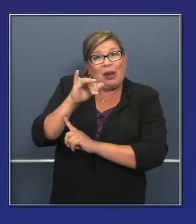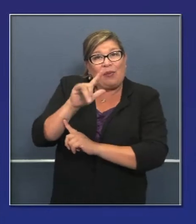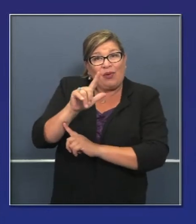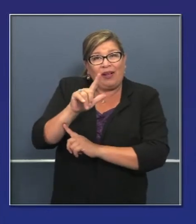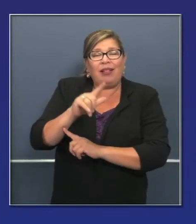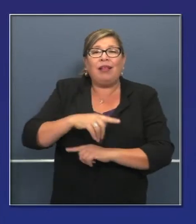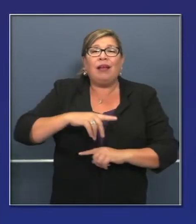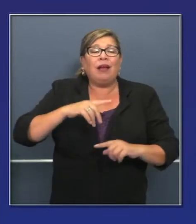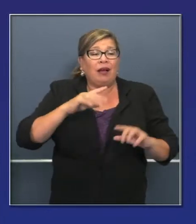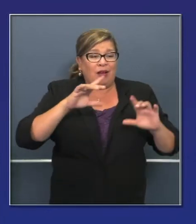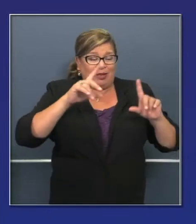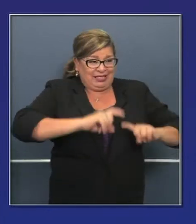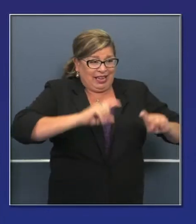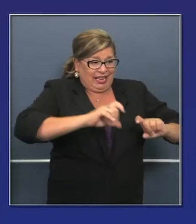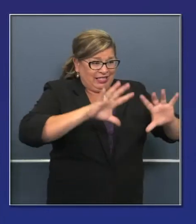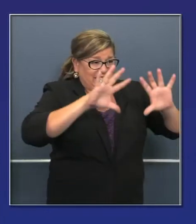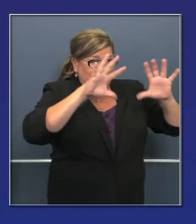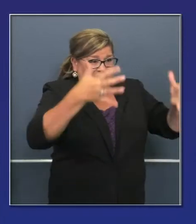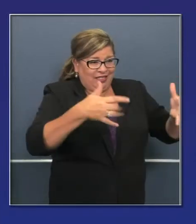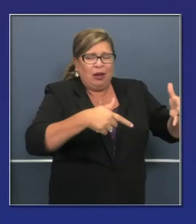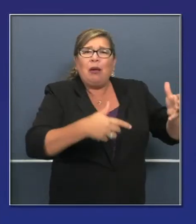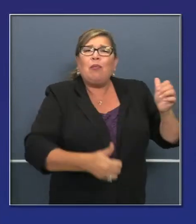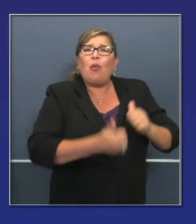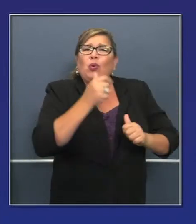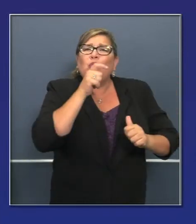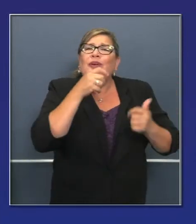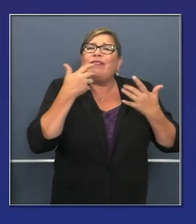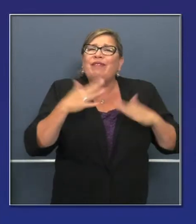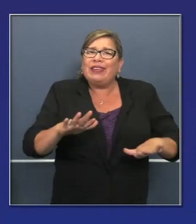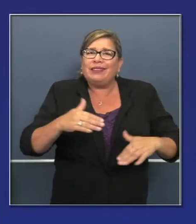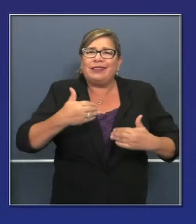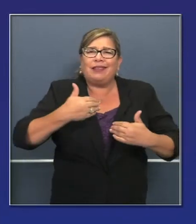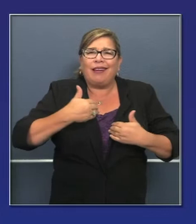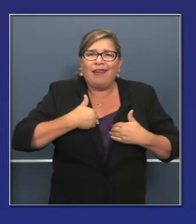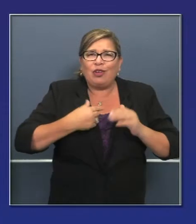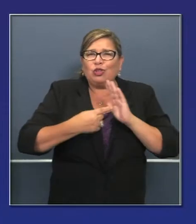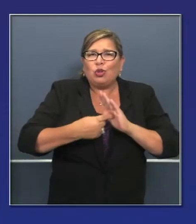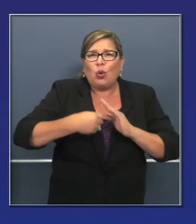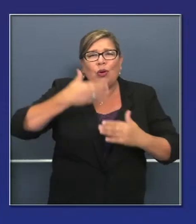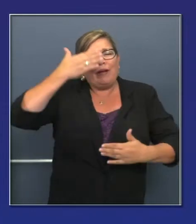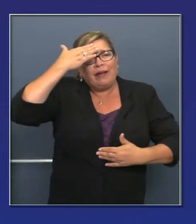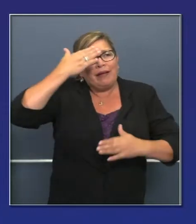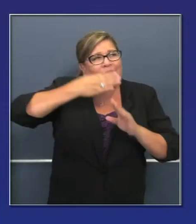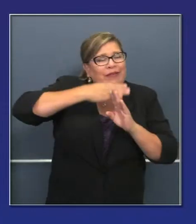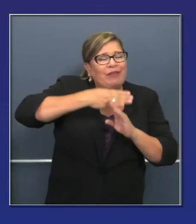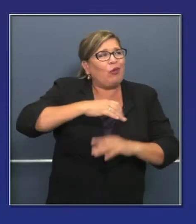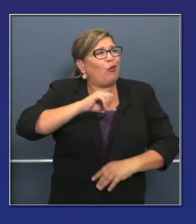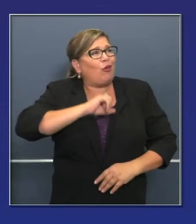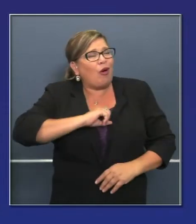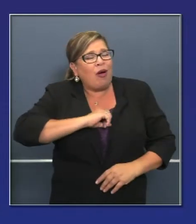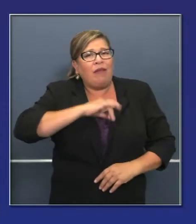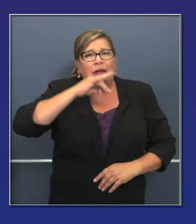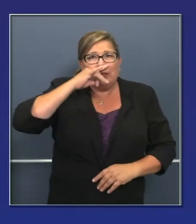people that were symptomatic not people that were asymptomatic or pre-symptomatic as you increase